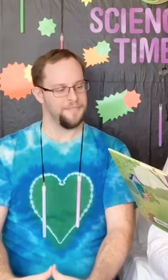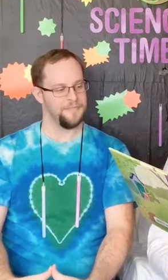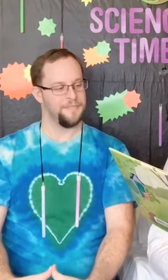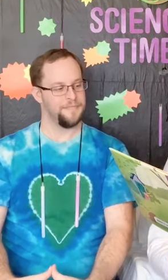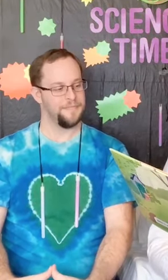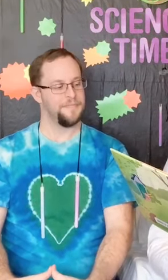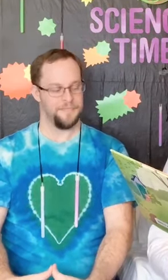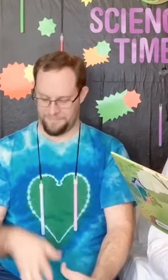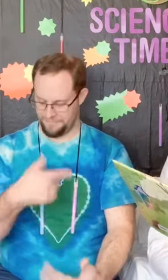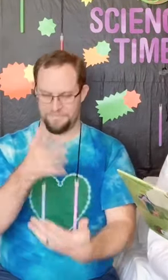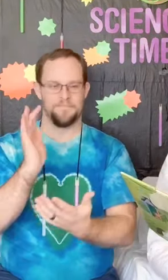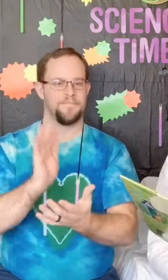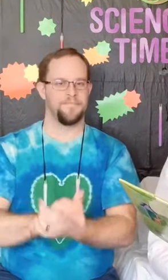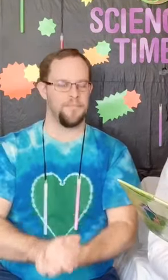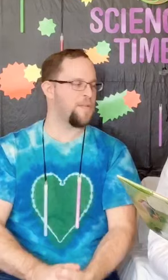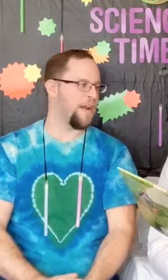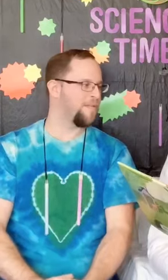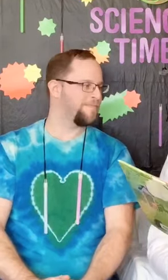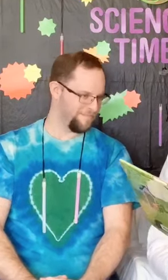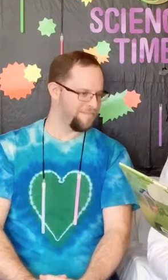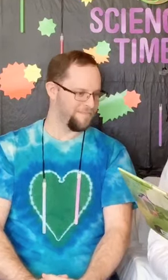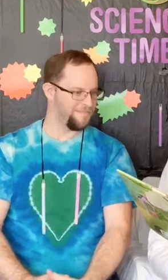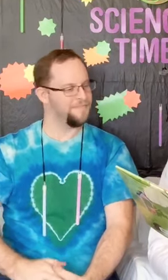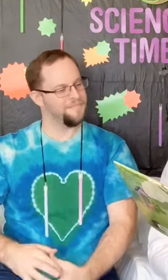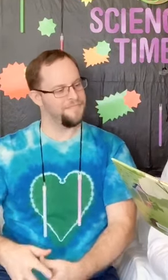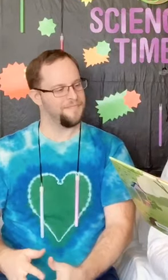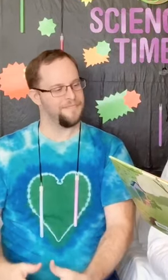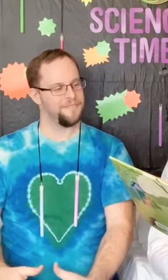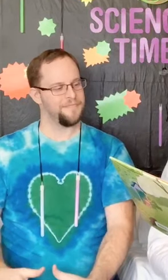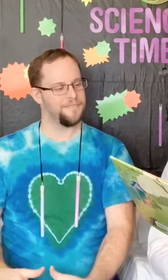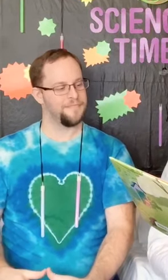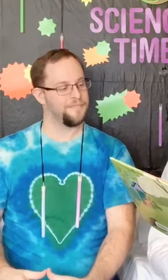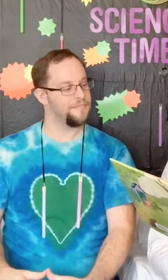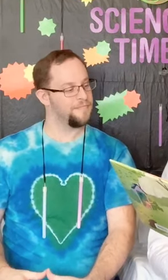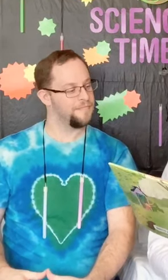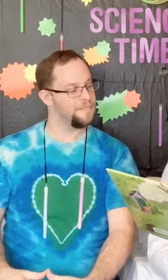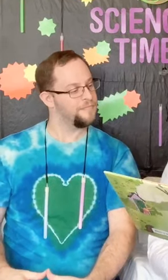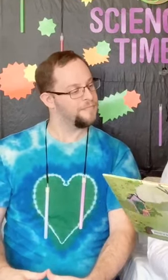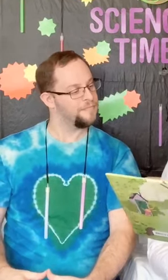carrots could mend the mysterious malady. AARON: Much better. CALI: Thank you. Um also very